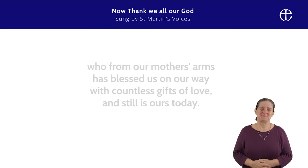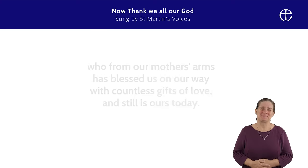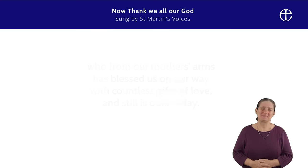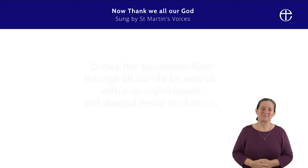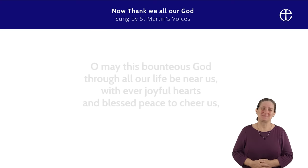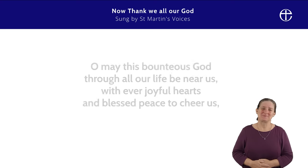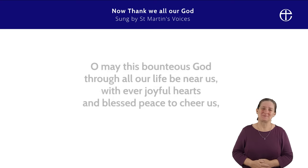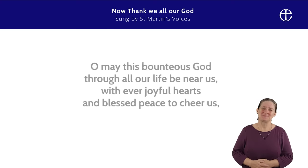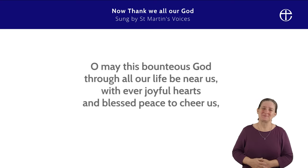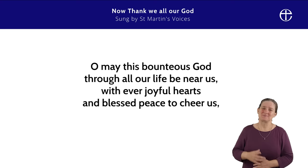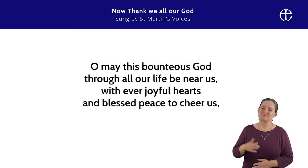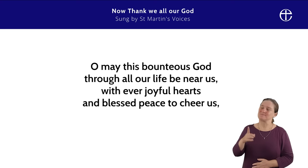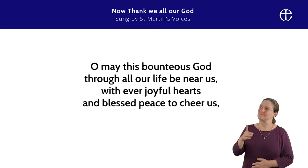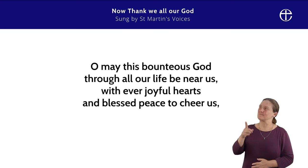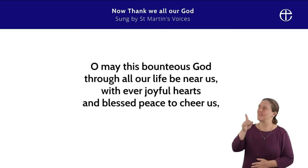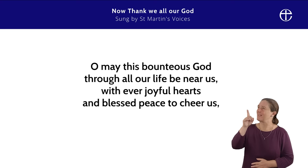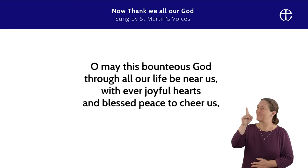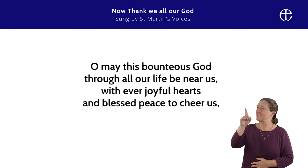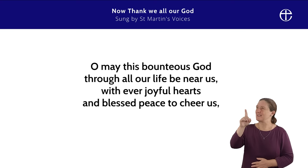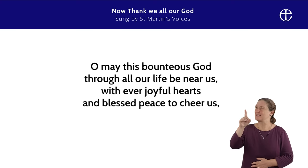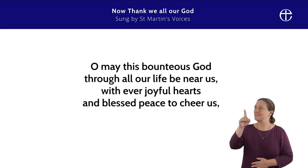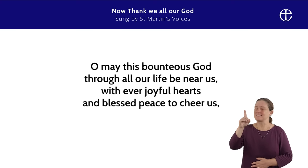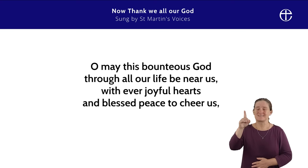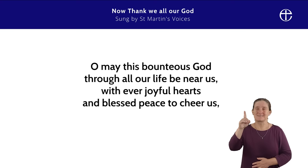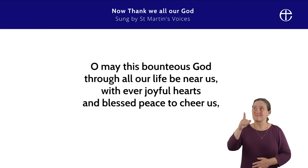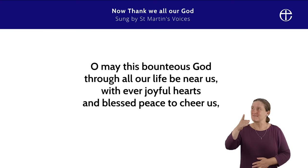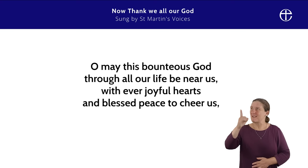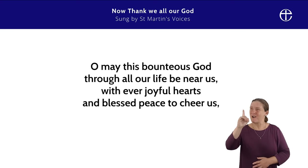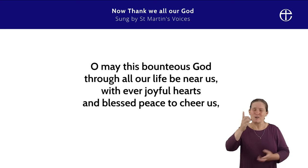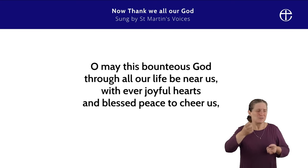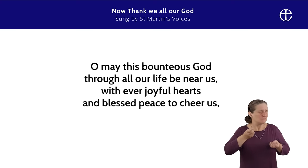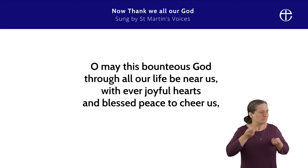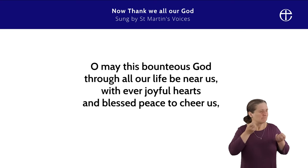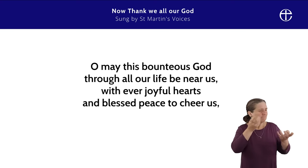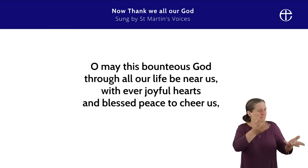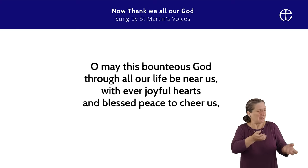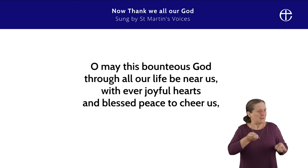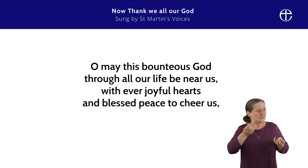O may this bounteous God